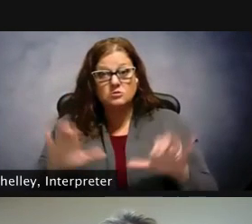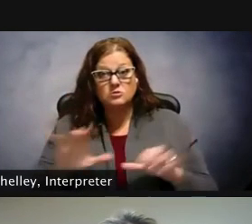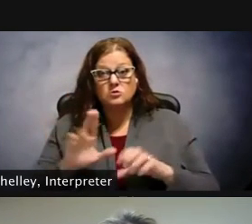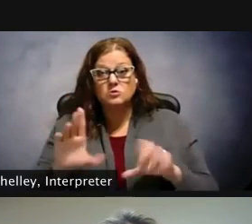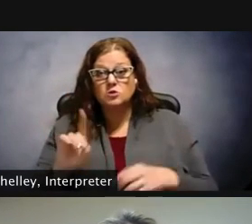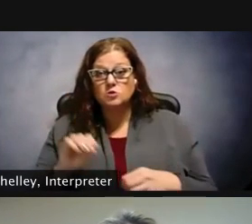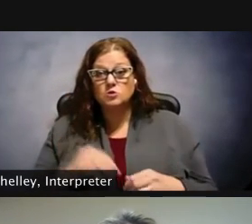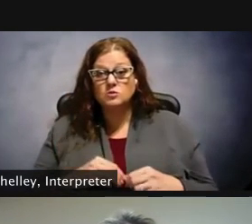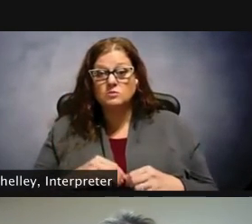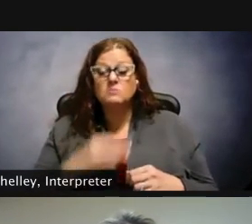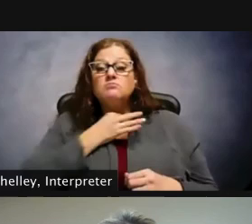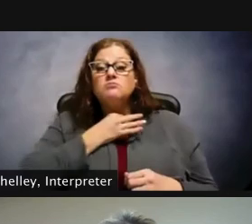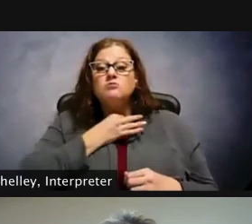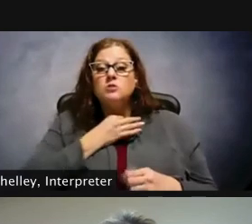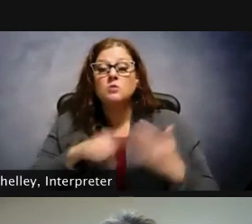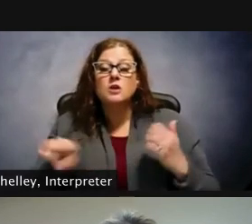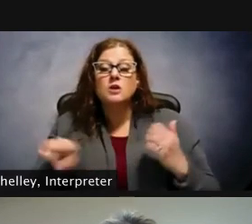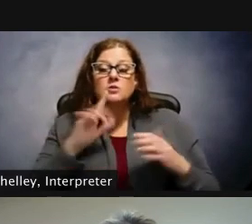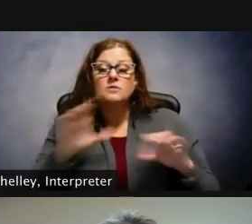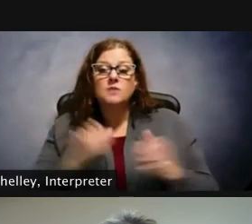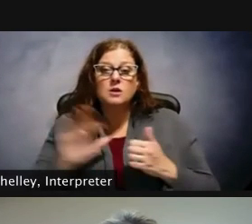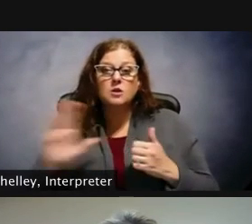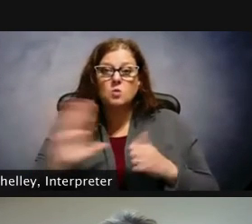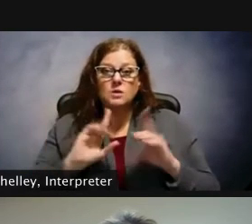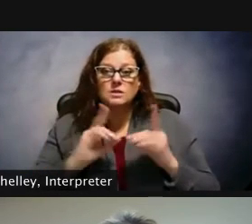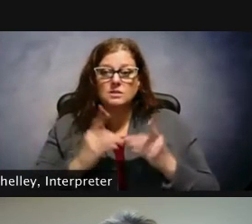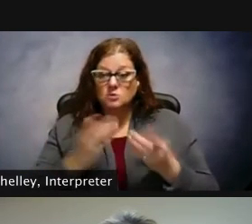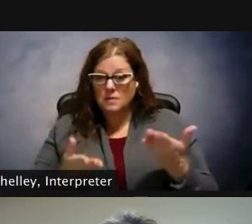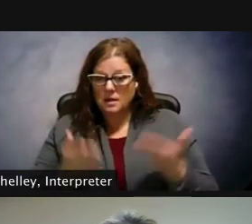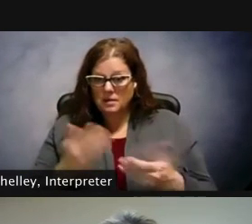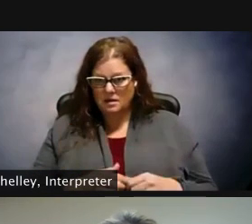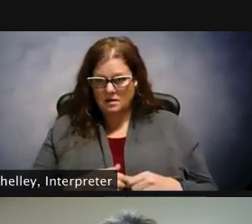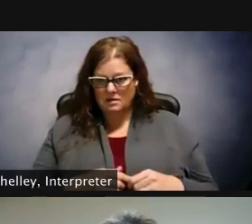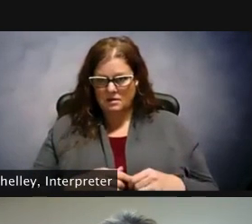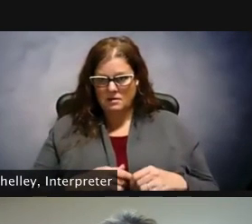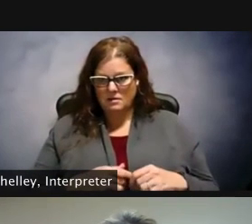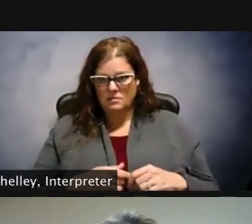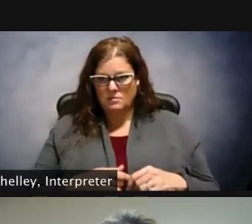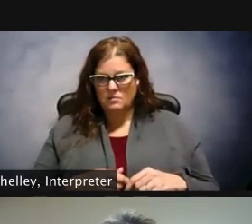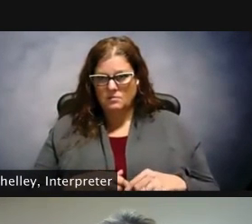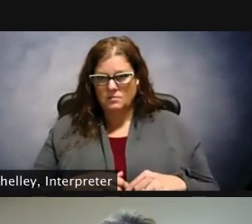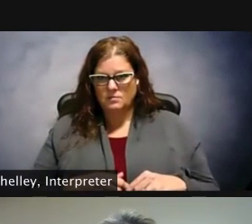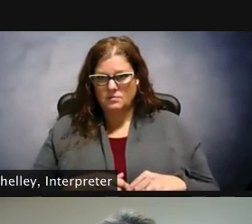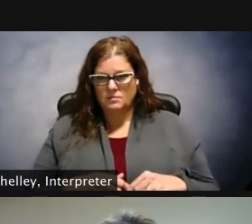Just curious or what you would have done in your district maybe?